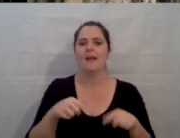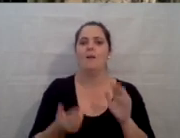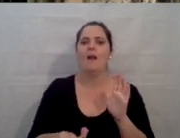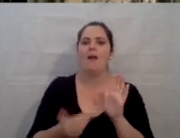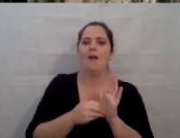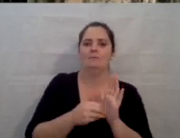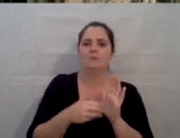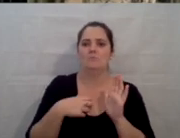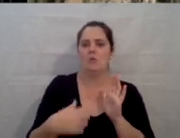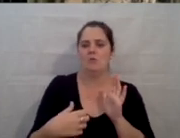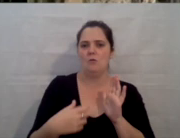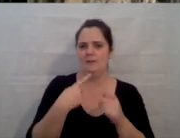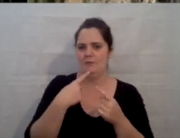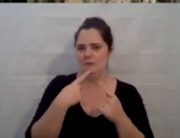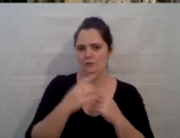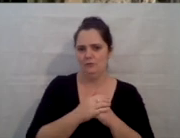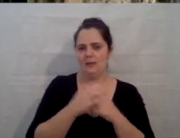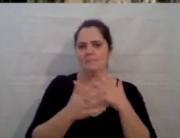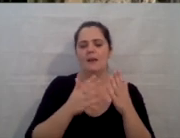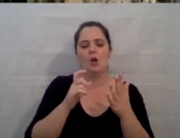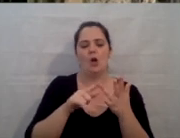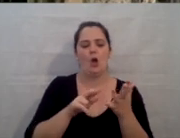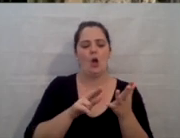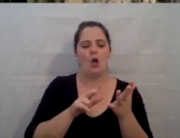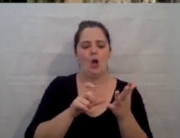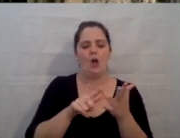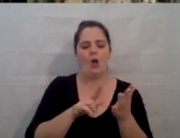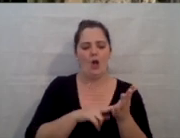and by detail I mean that contour, the shape of that contour.